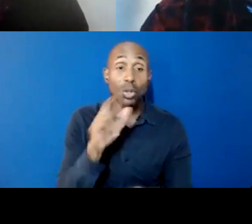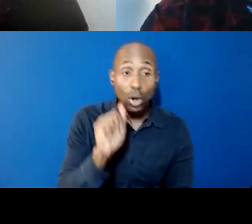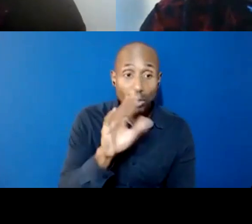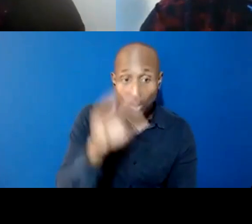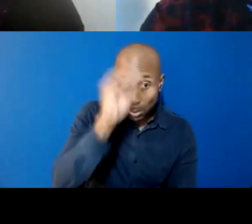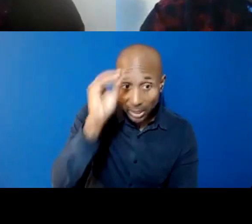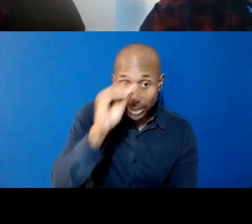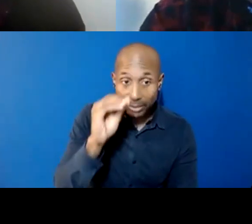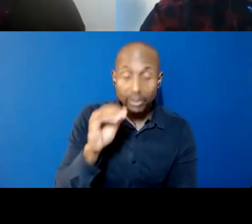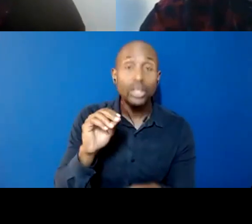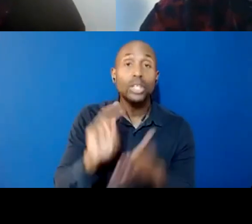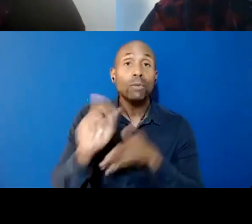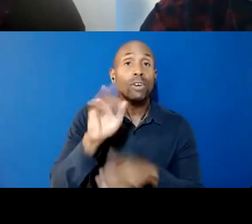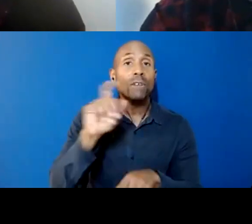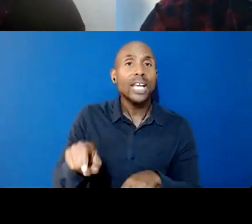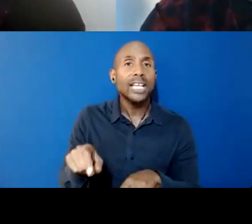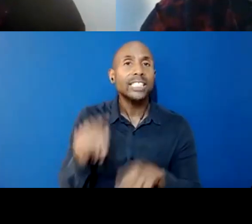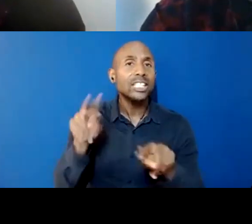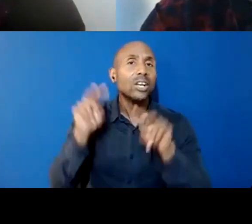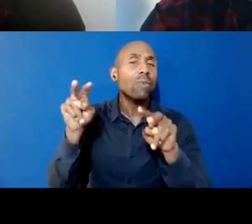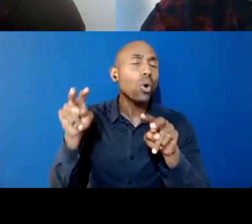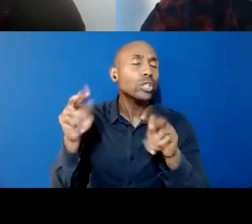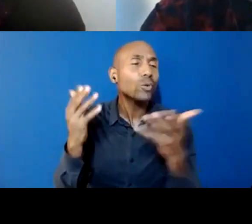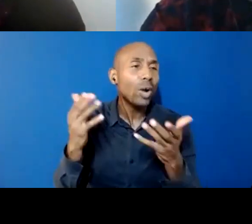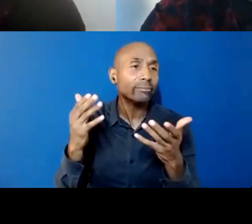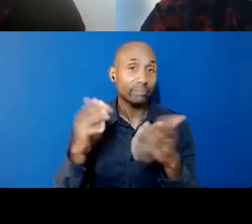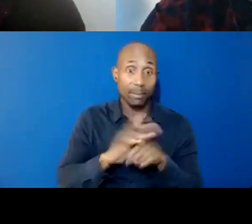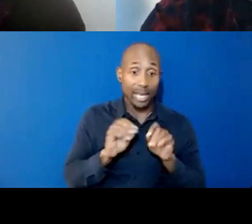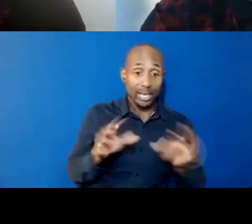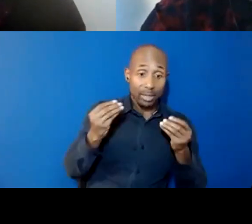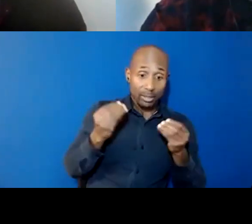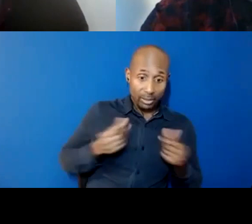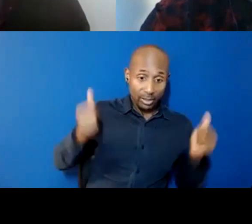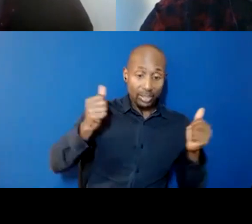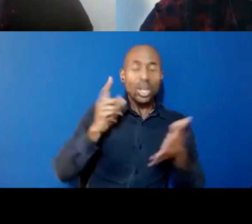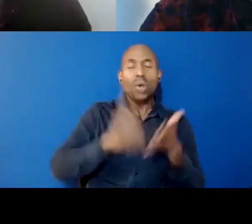What does UT look forward to after the pandemic in terms of good things that may come out of this?